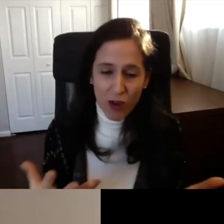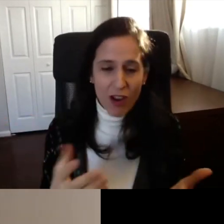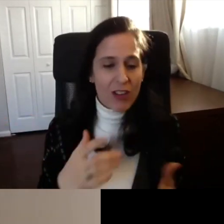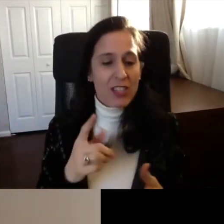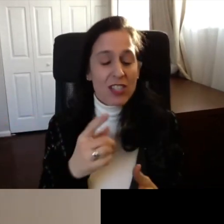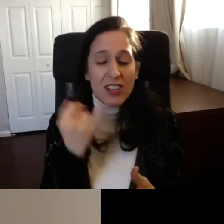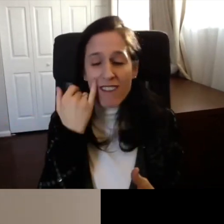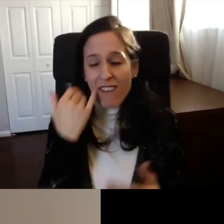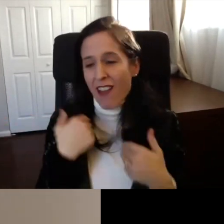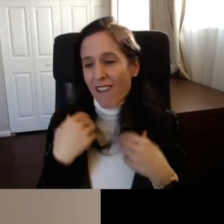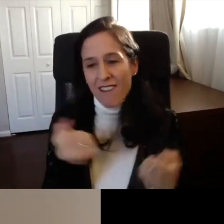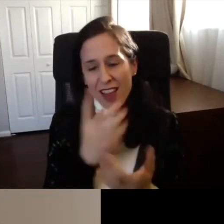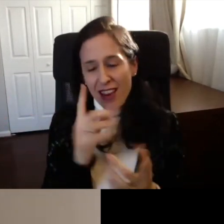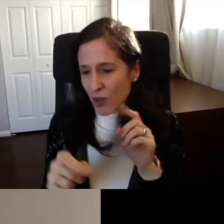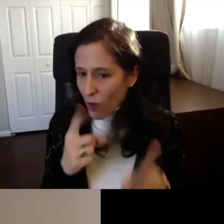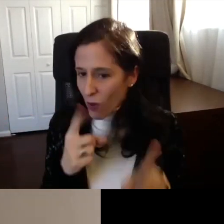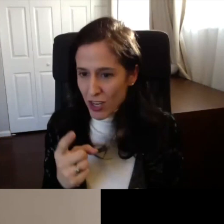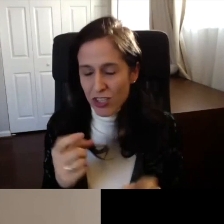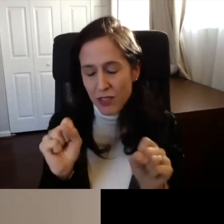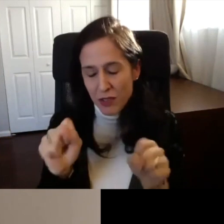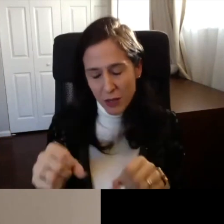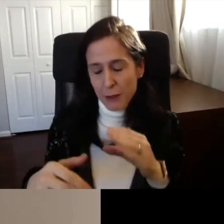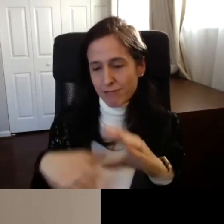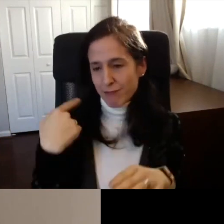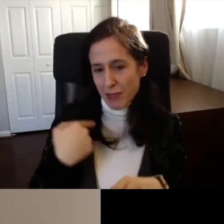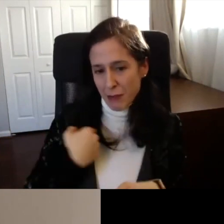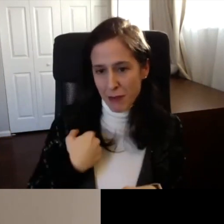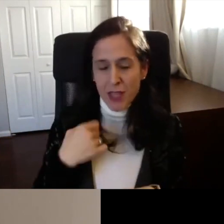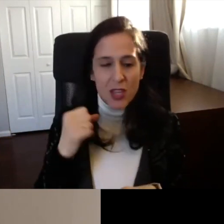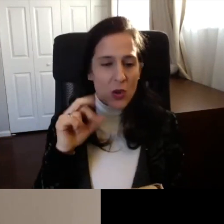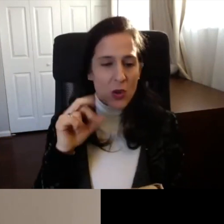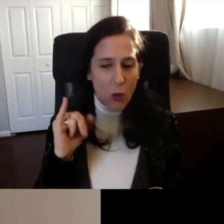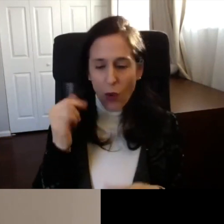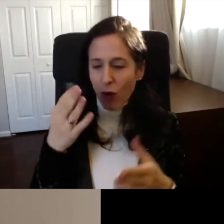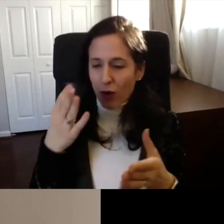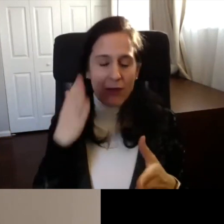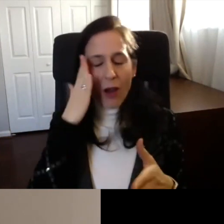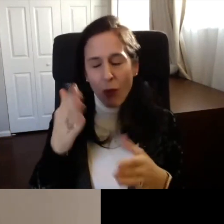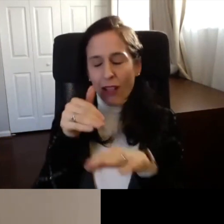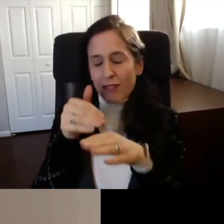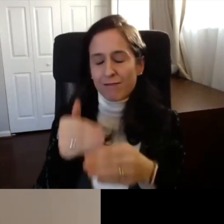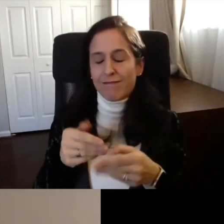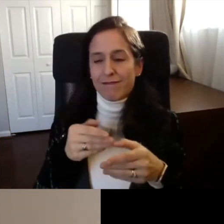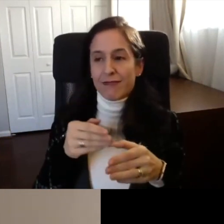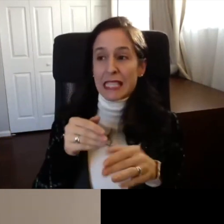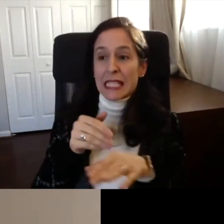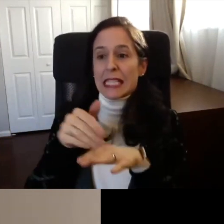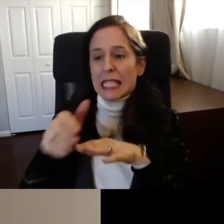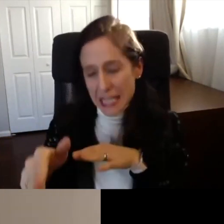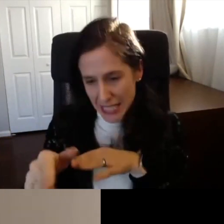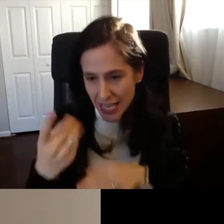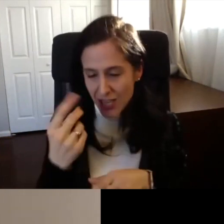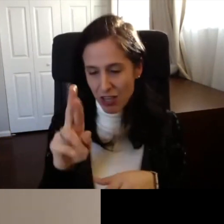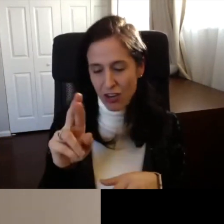today and if you have any further